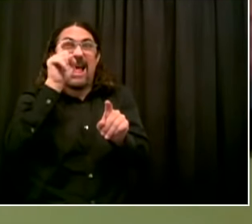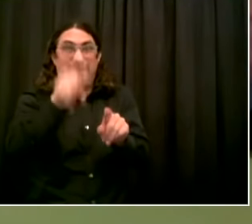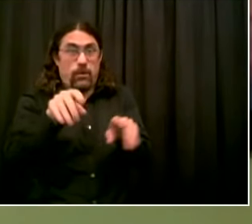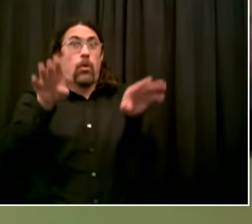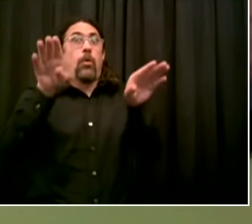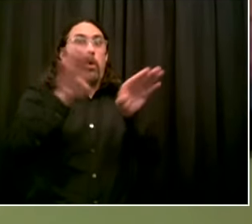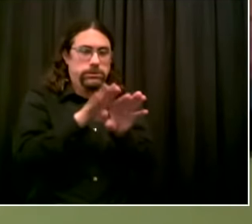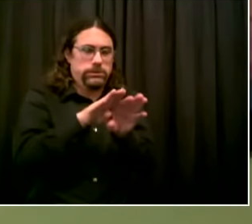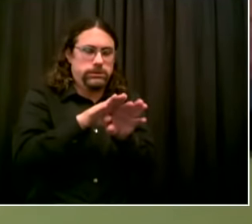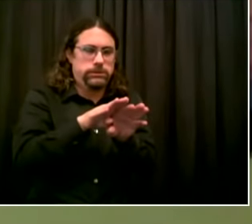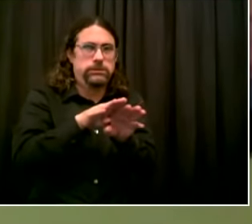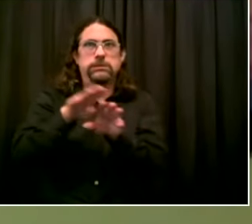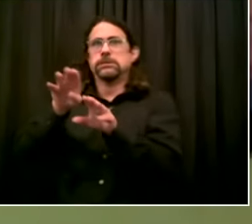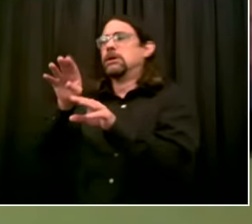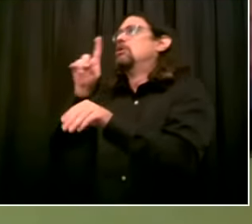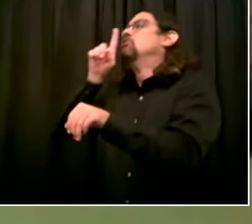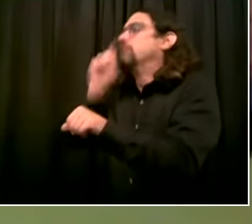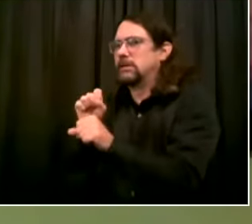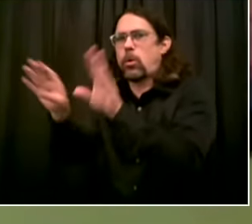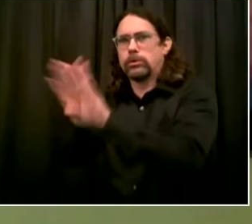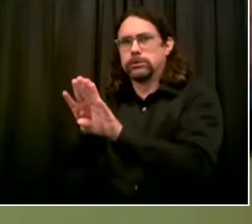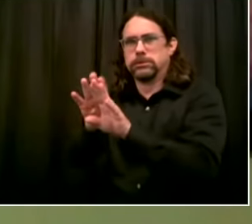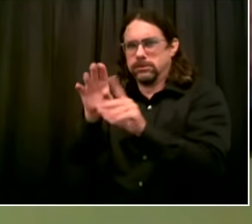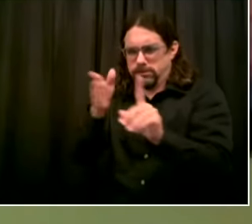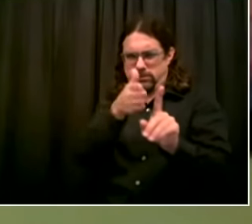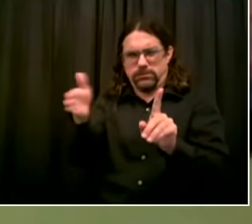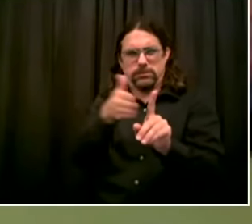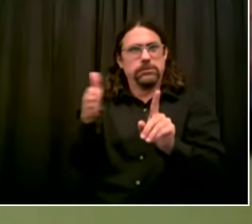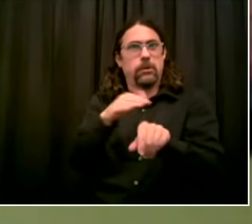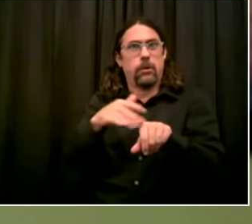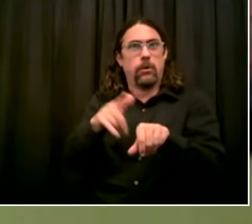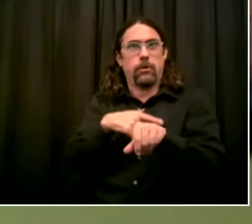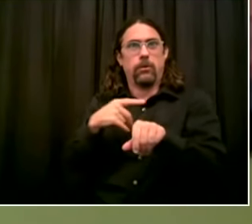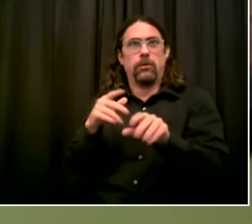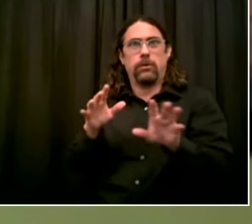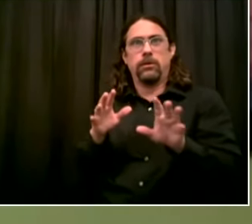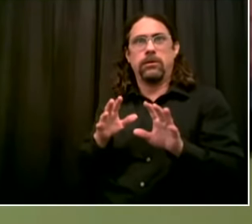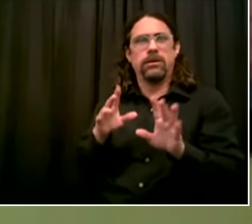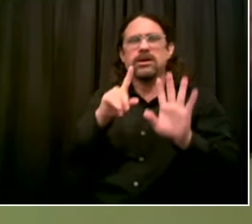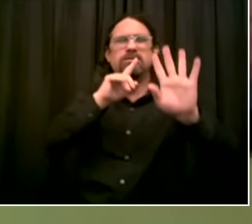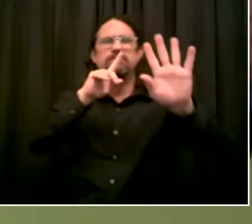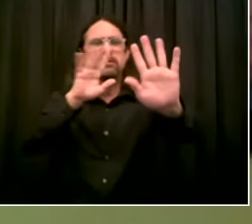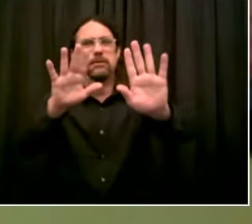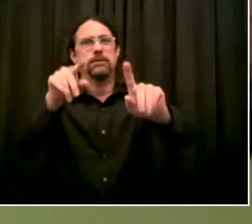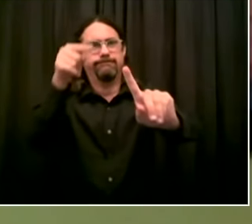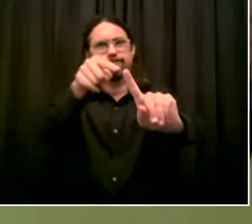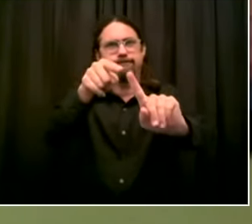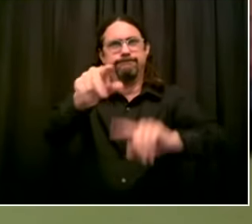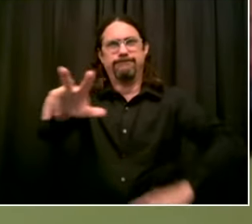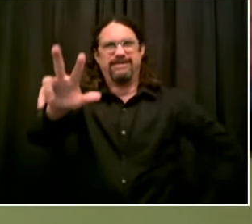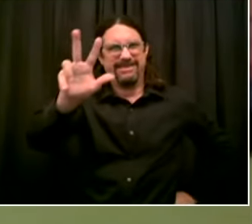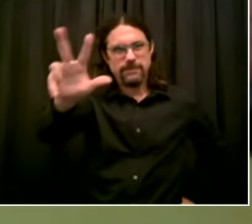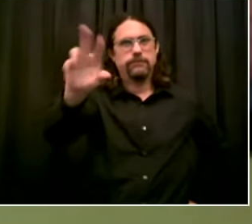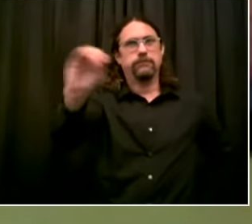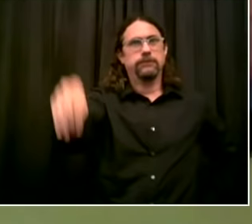THE SCHOOLS. THE WAY TO SAY